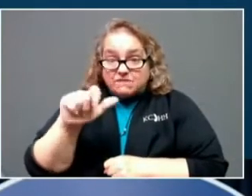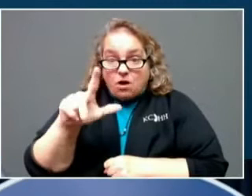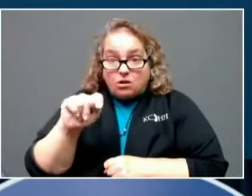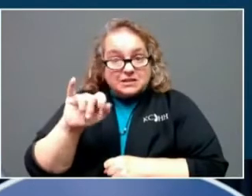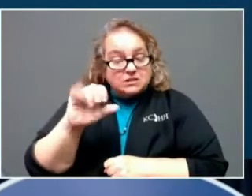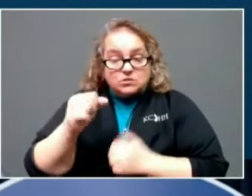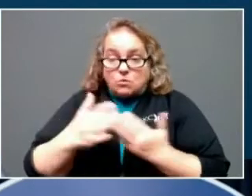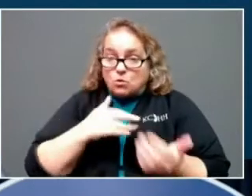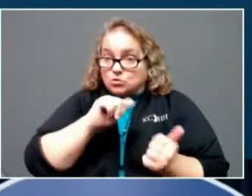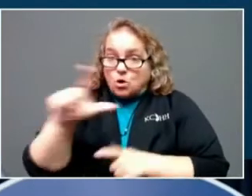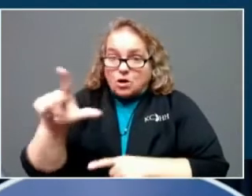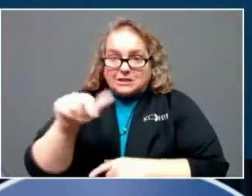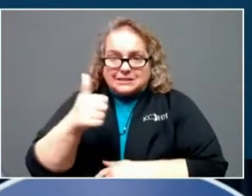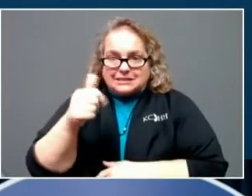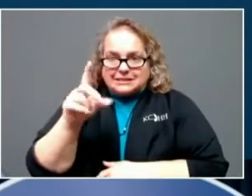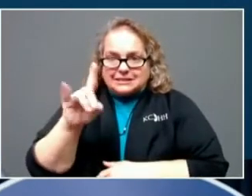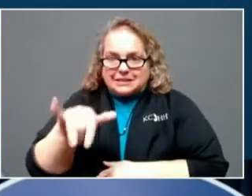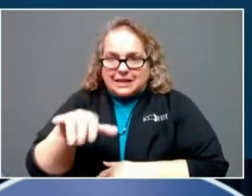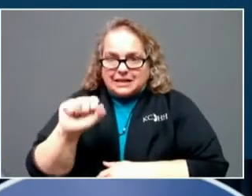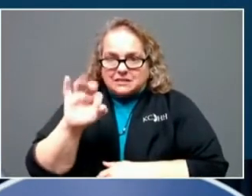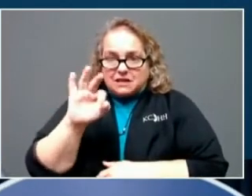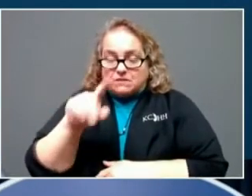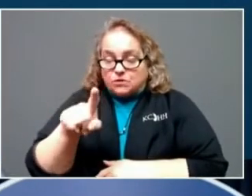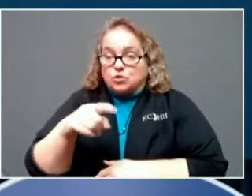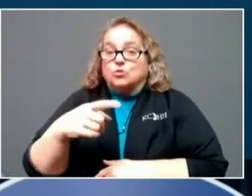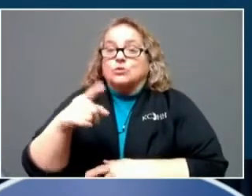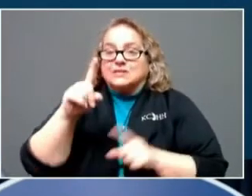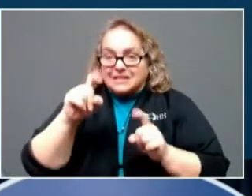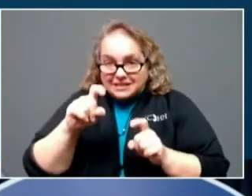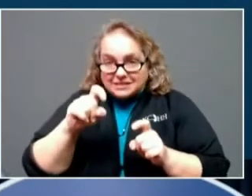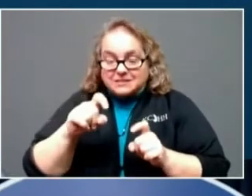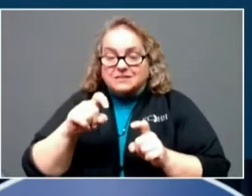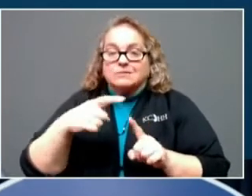get exposed, you should generally isolate or quarantine for 10 days. The